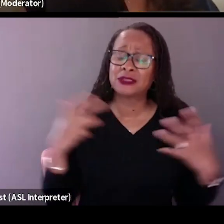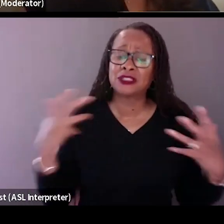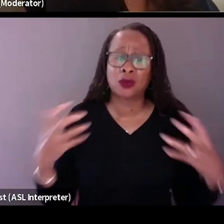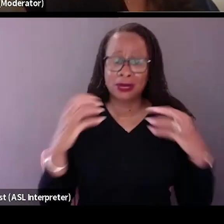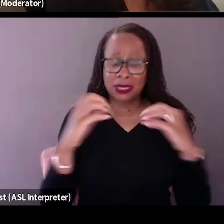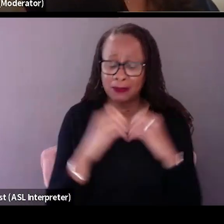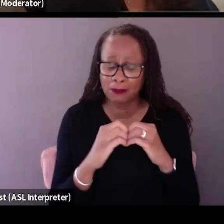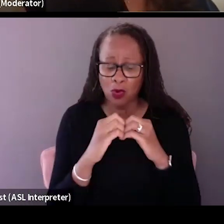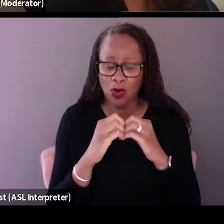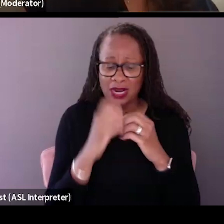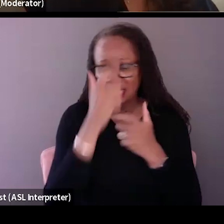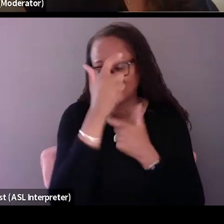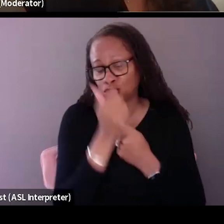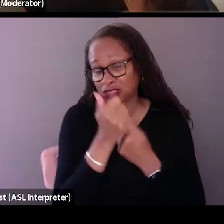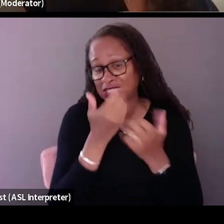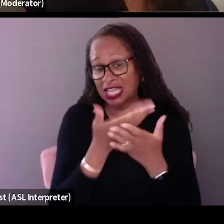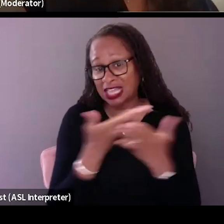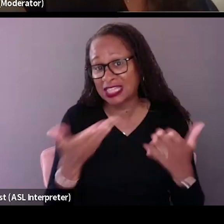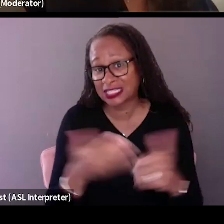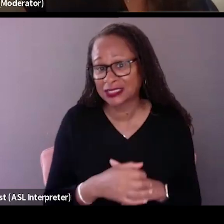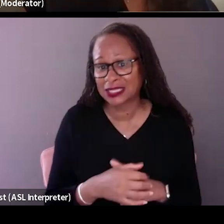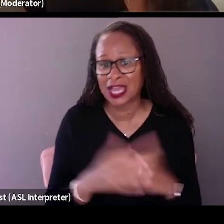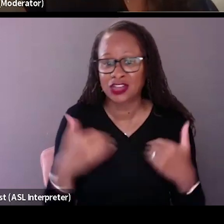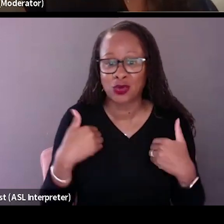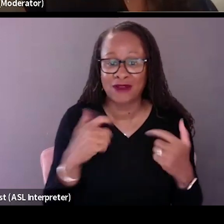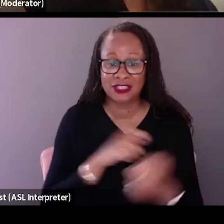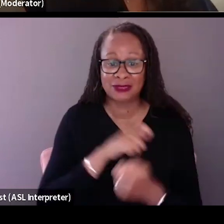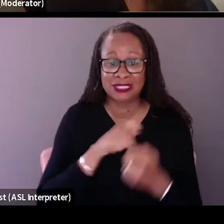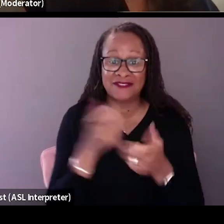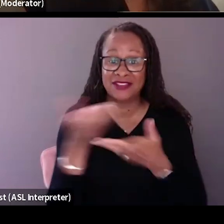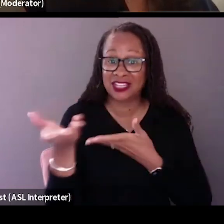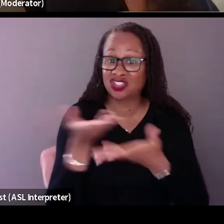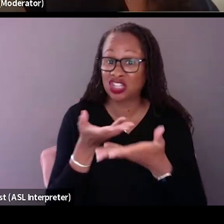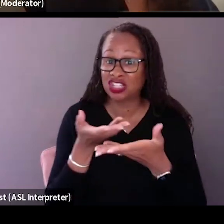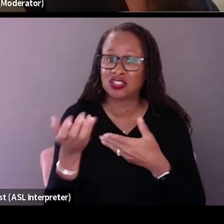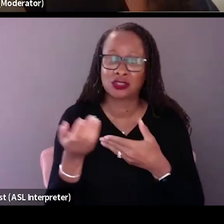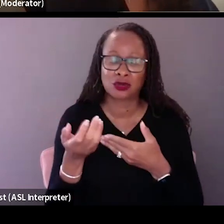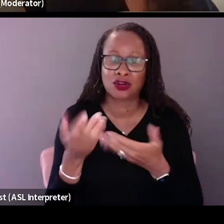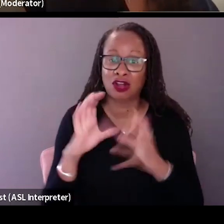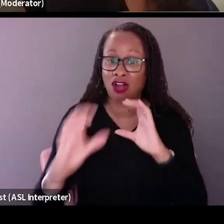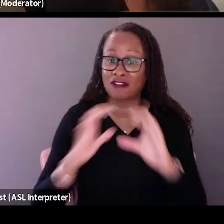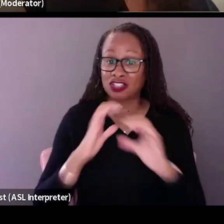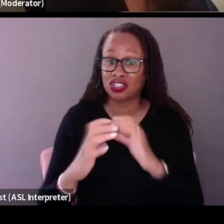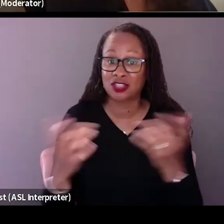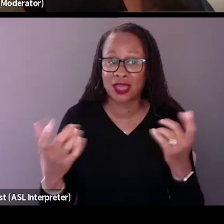Are there any specific exchanges that come to mind now that you weren't able to include?